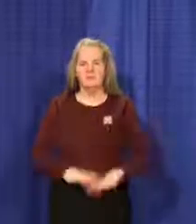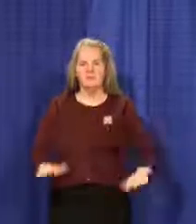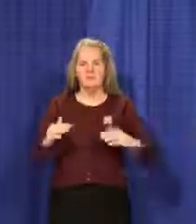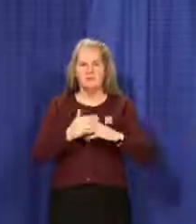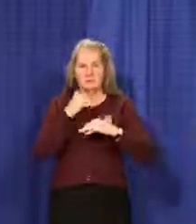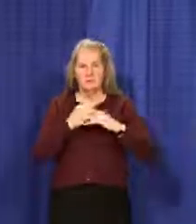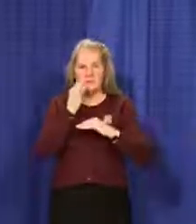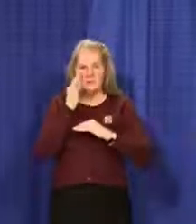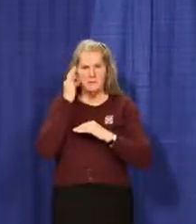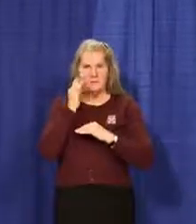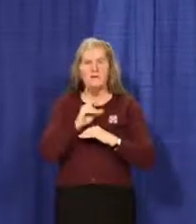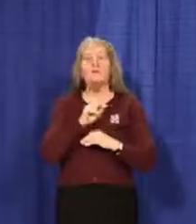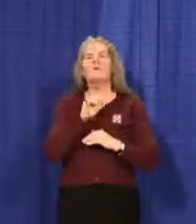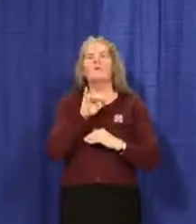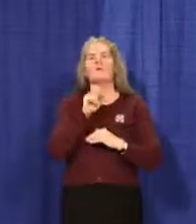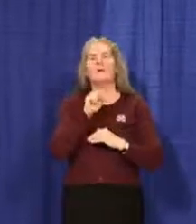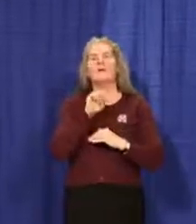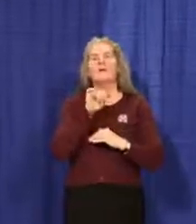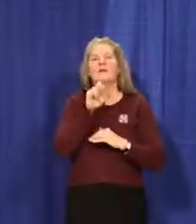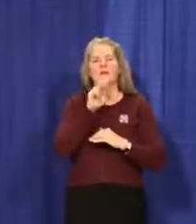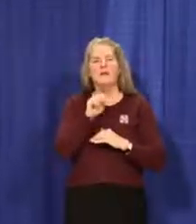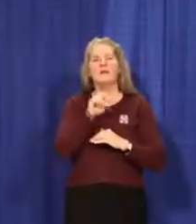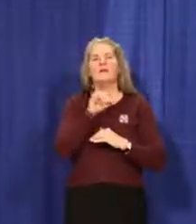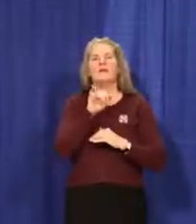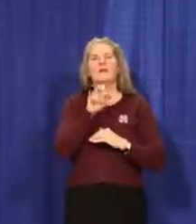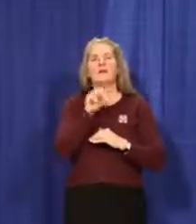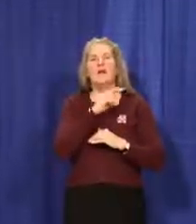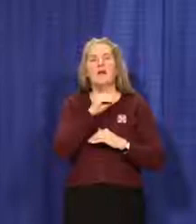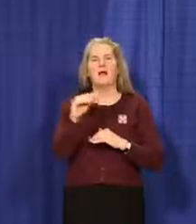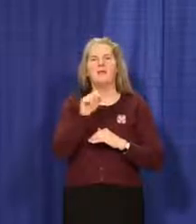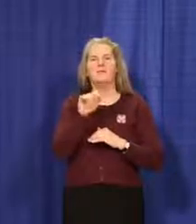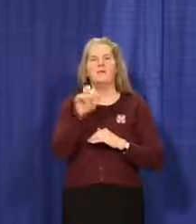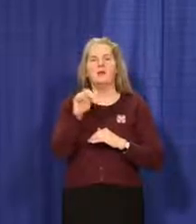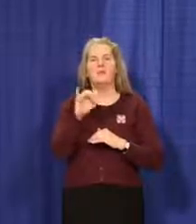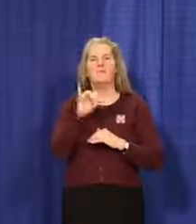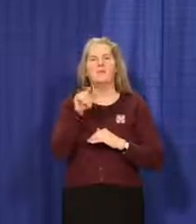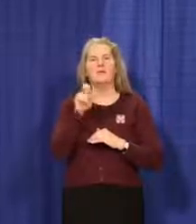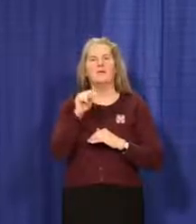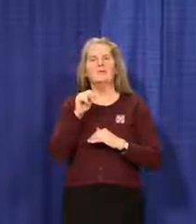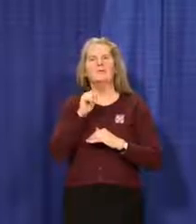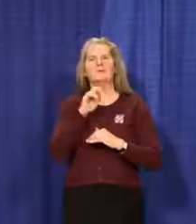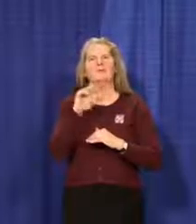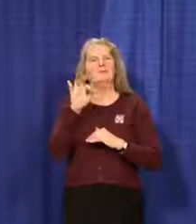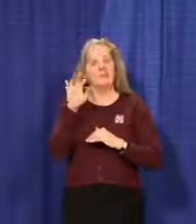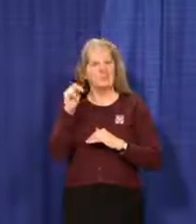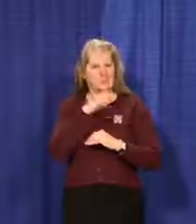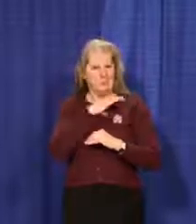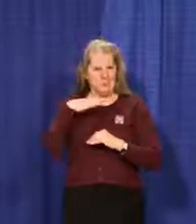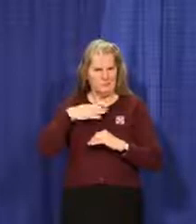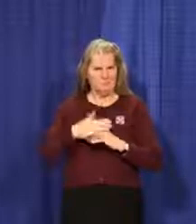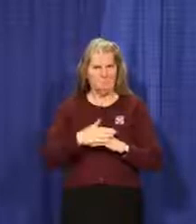territory of the Kwanlin Dün First Nation and the Taa'an Kwächän Council. This week, we announced two on